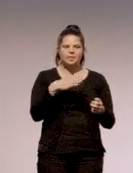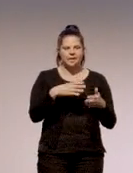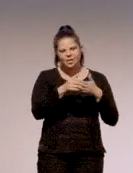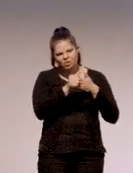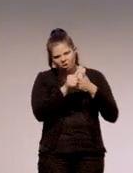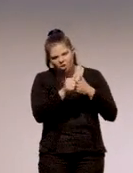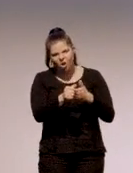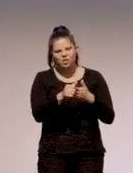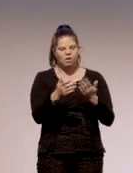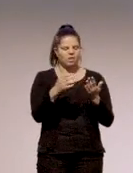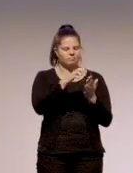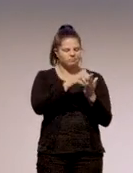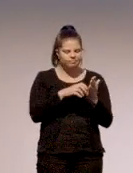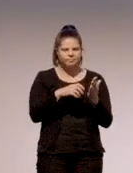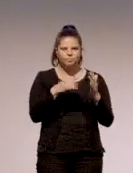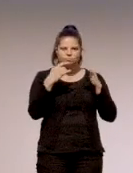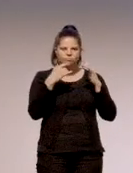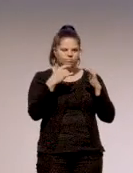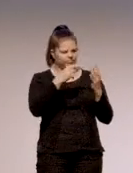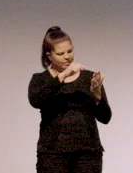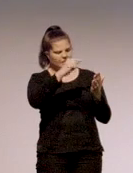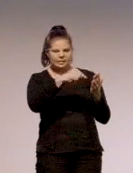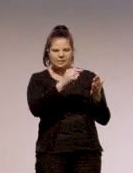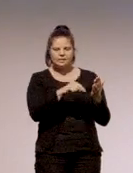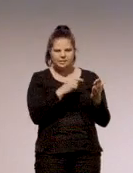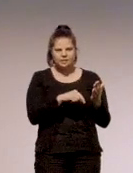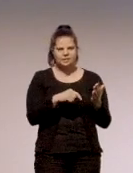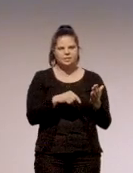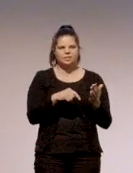checklists and more than that a education piece for the various roles